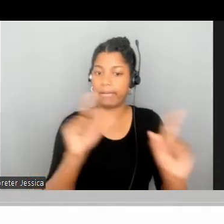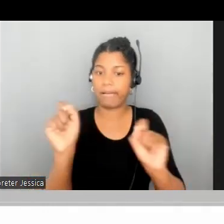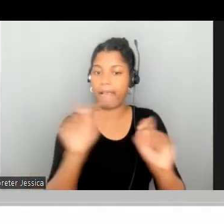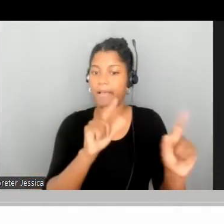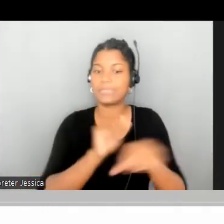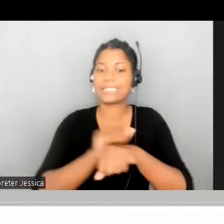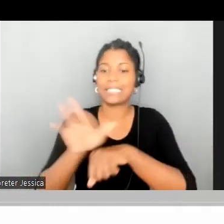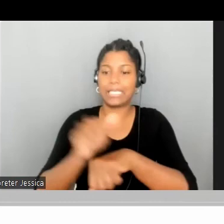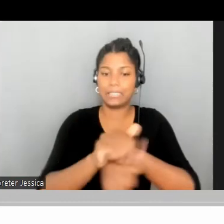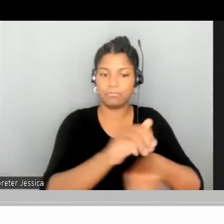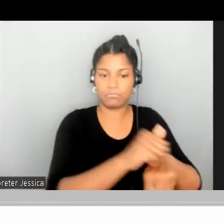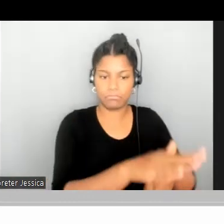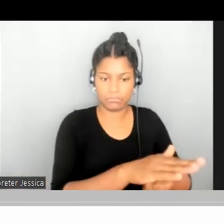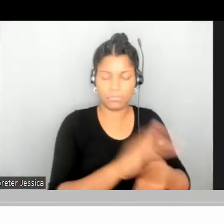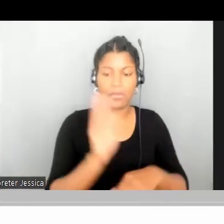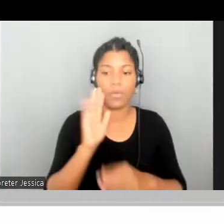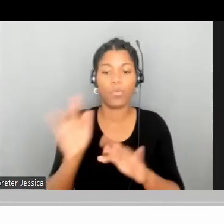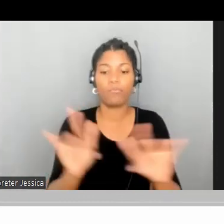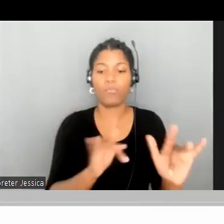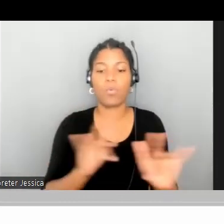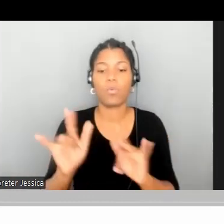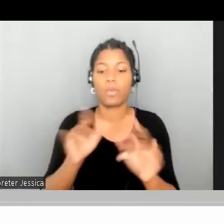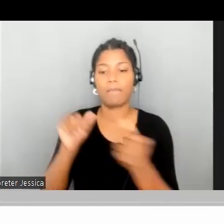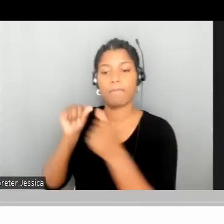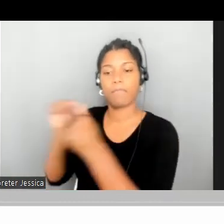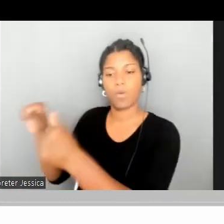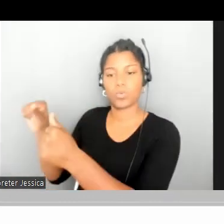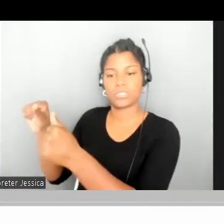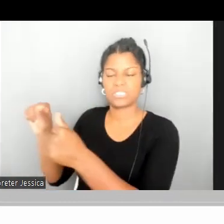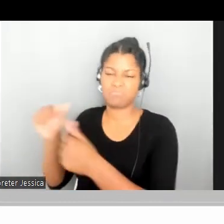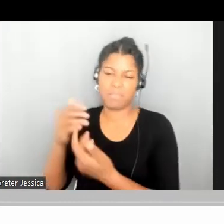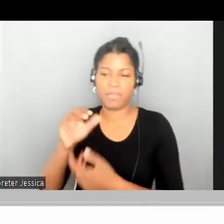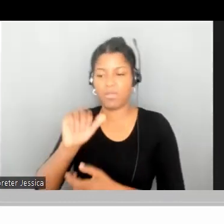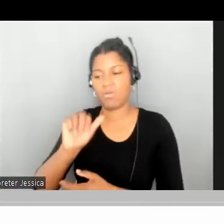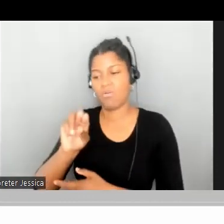Another resource is the ACL website for care transitions programs.